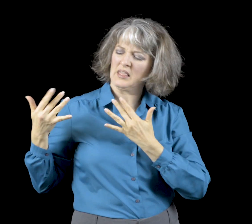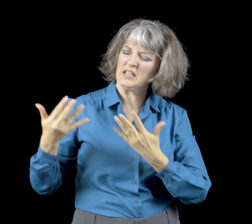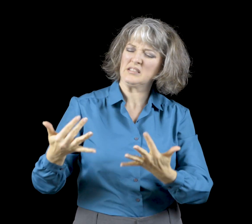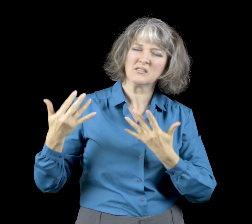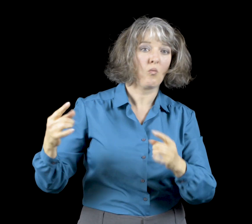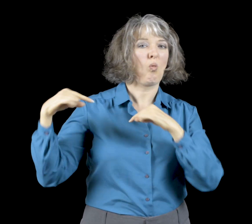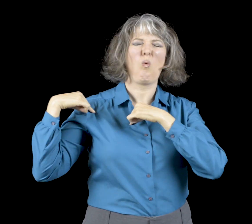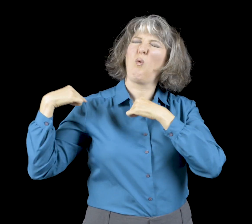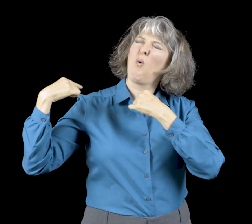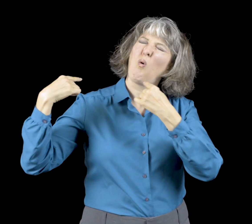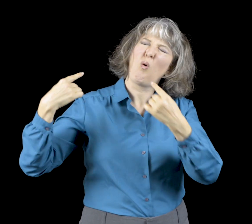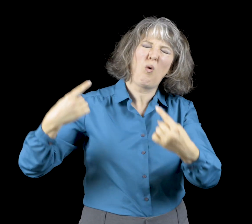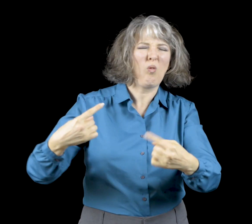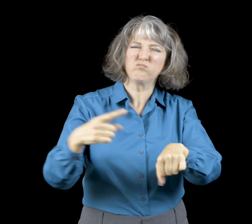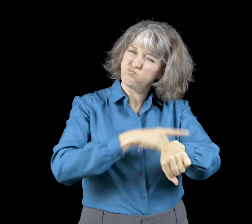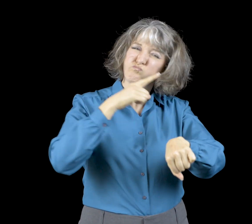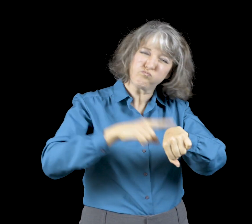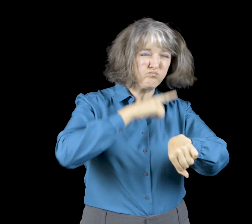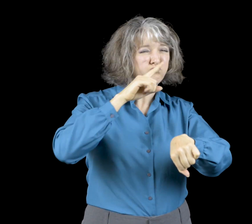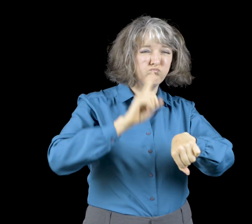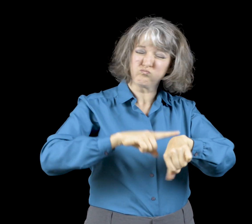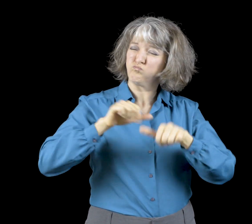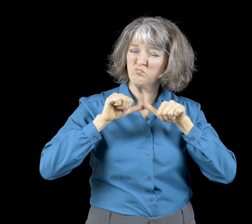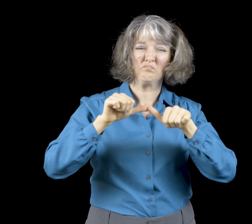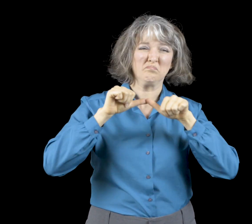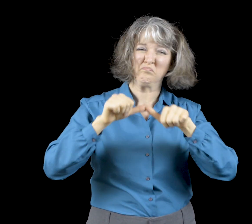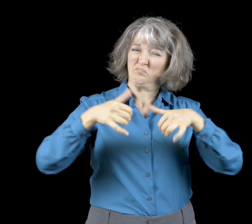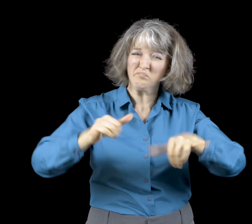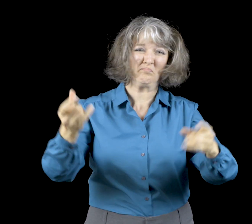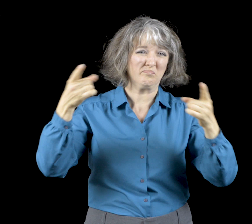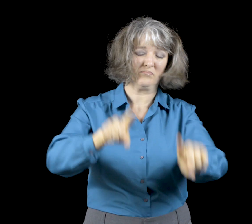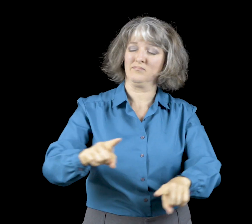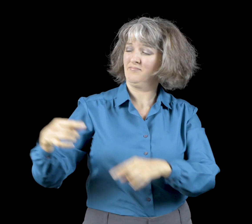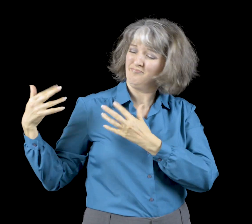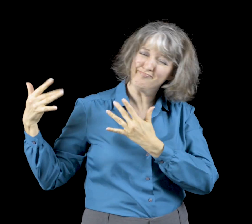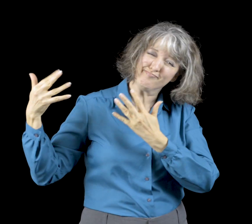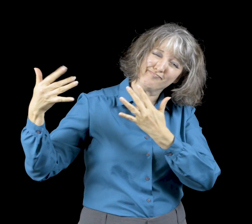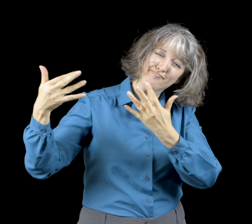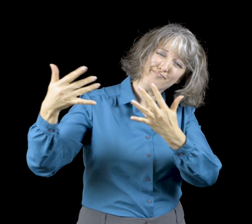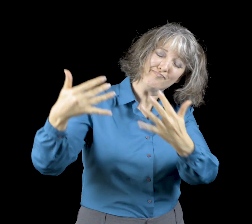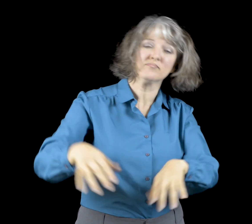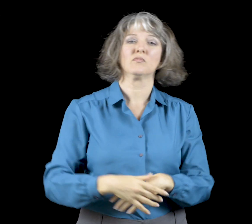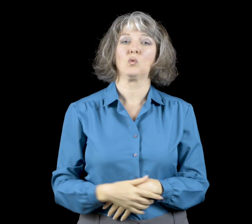Wiggling our fingers show time elapsing over a long period of time. Over the many years